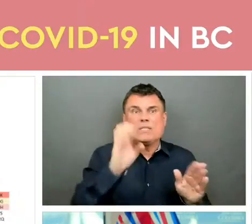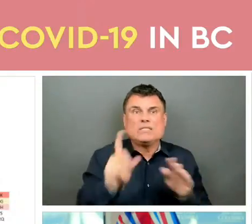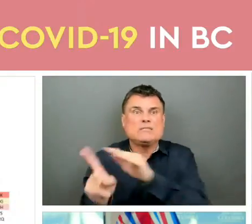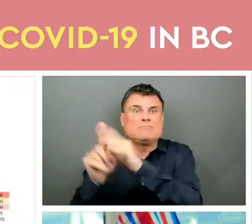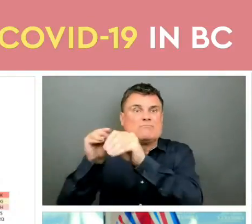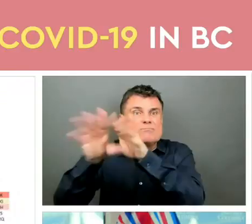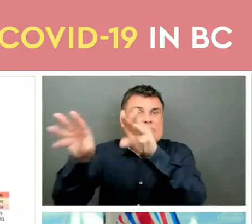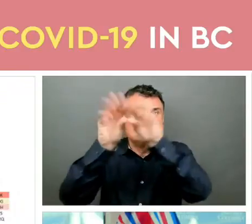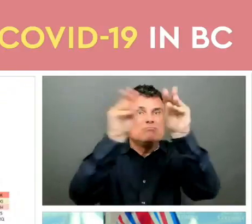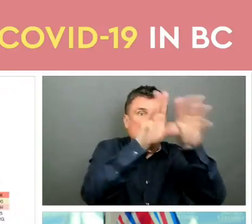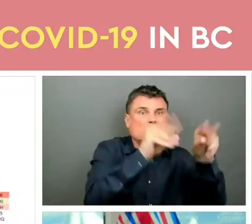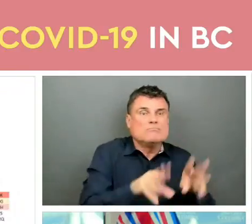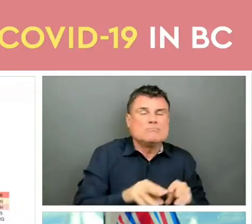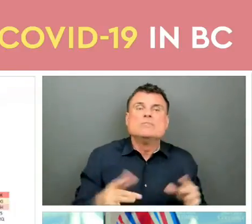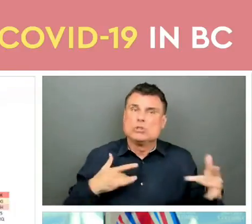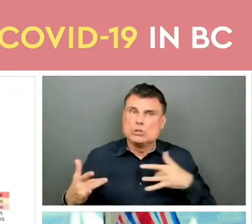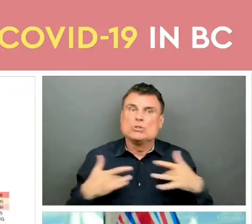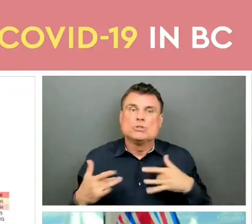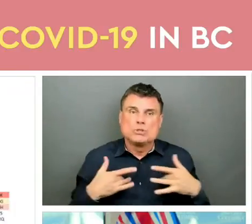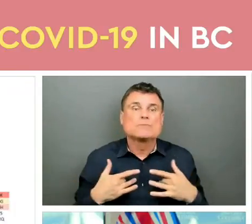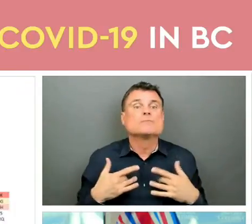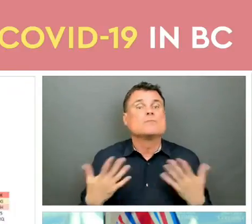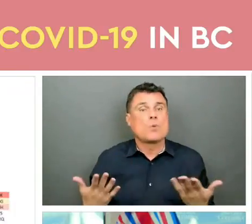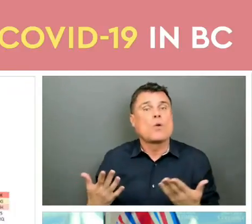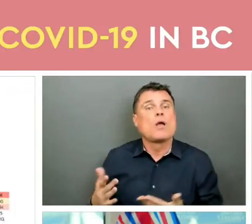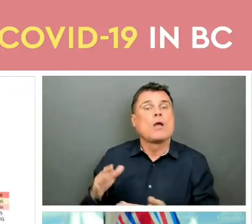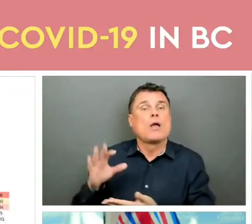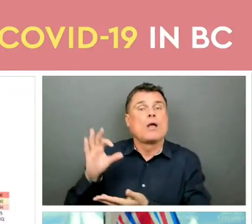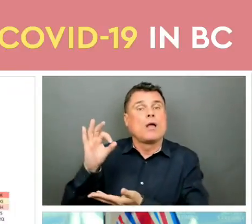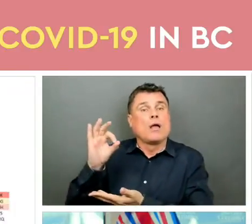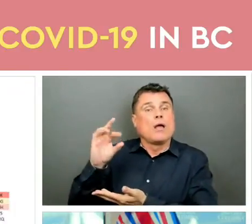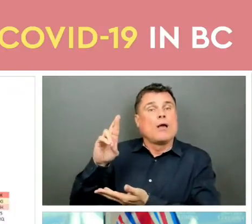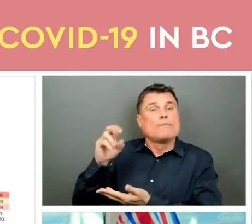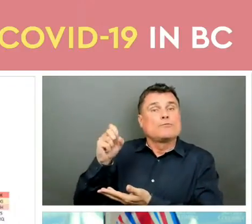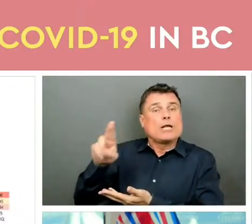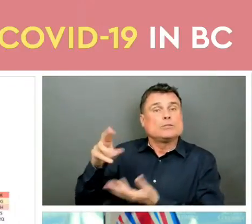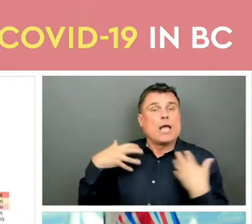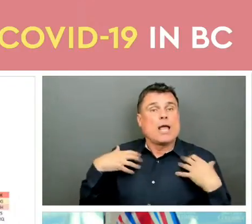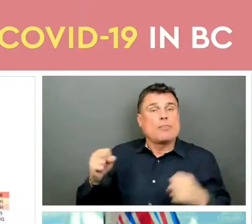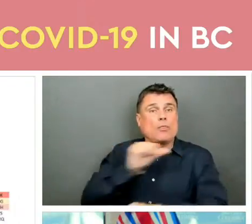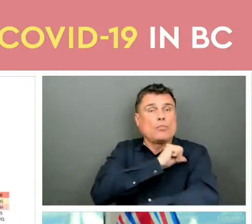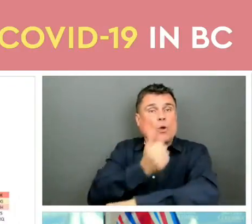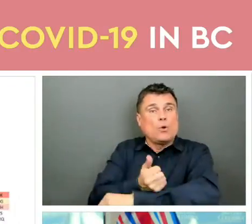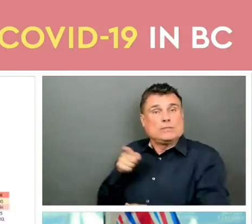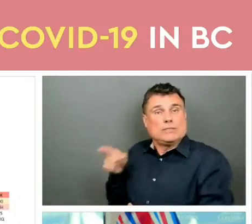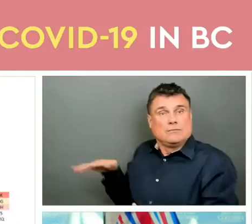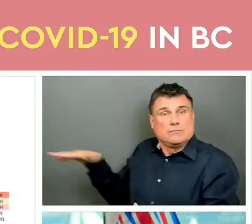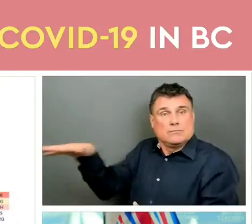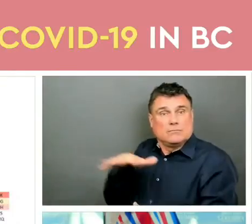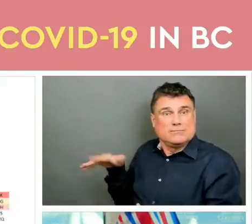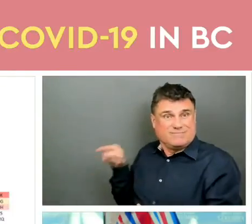particularly in the Frazier health region. The P 1 was one that was relatively new.